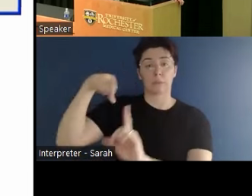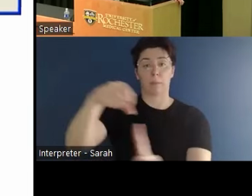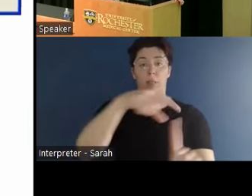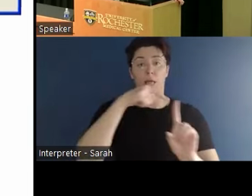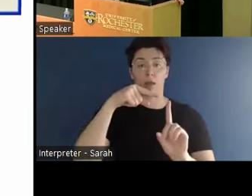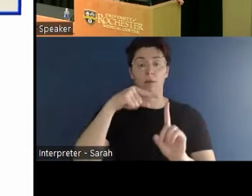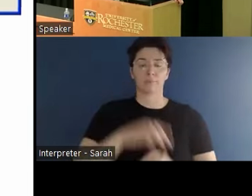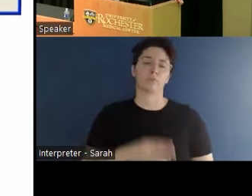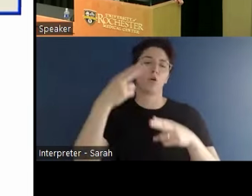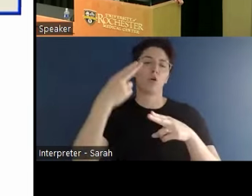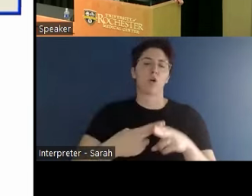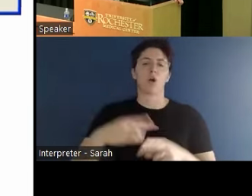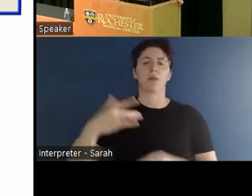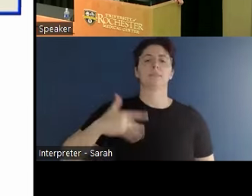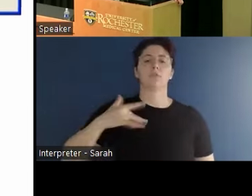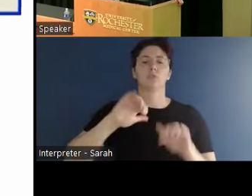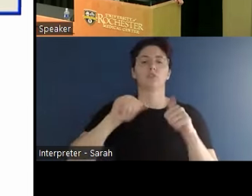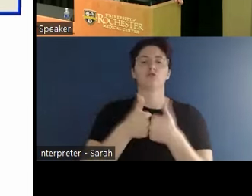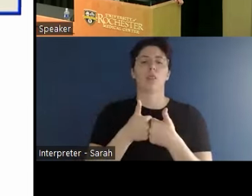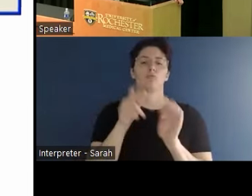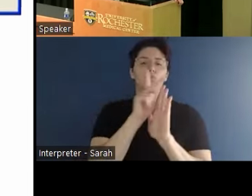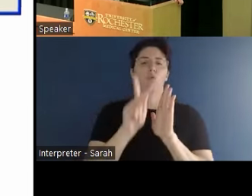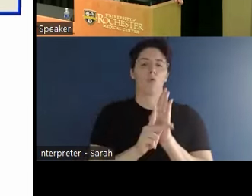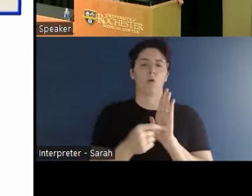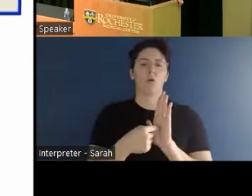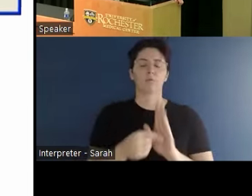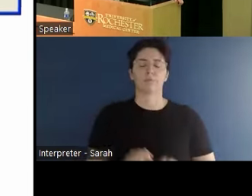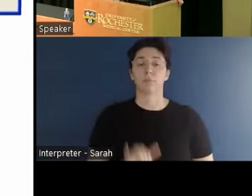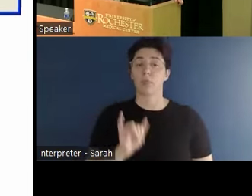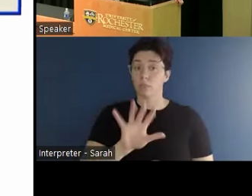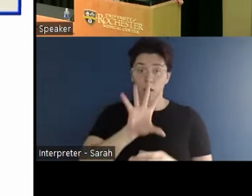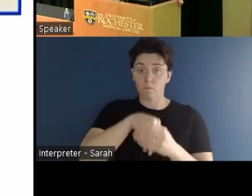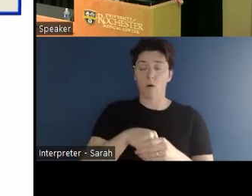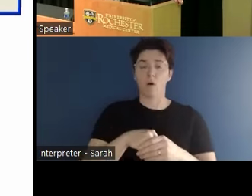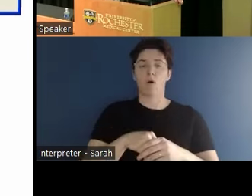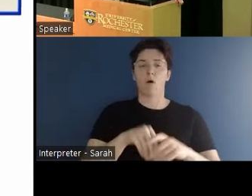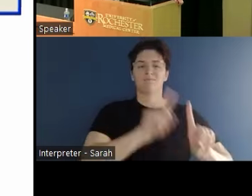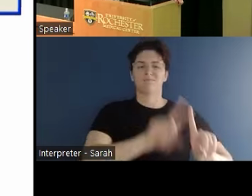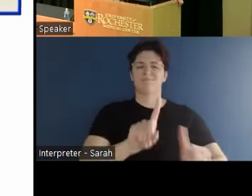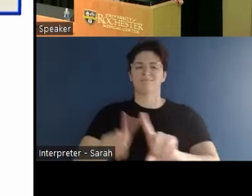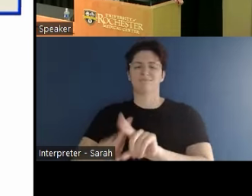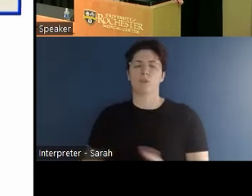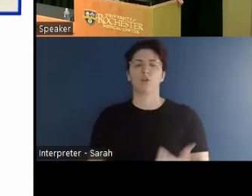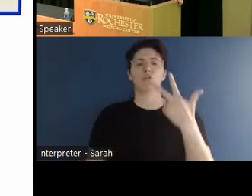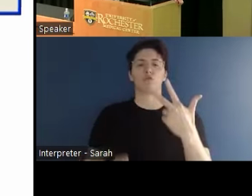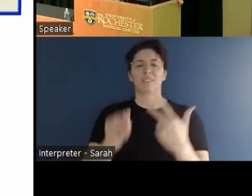it's called the sensory challenge protocol and that involved multiple 3 second exposures to a